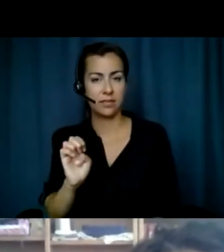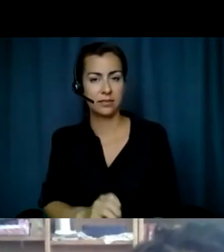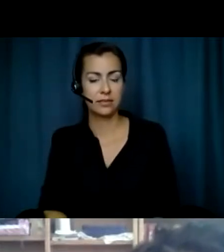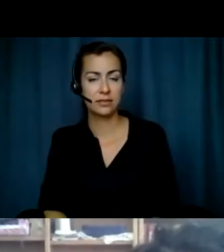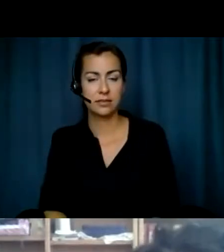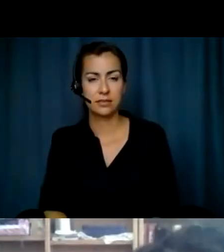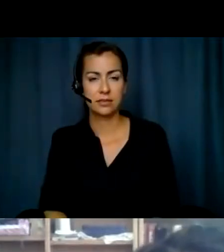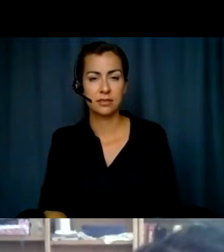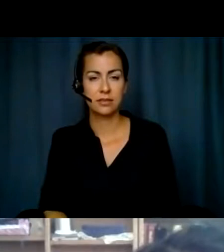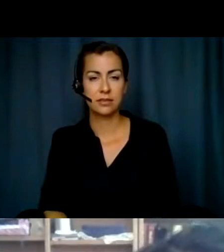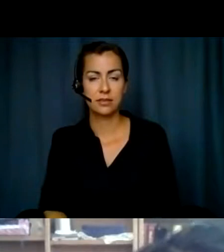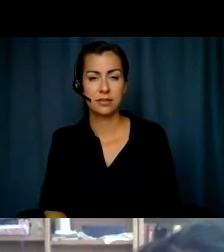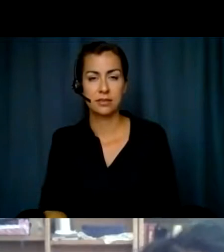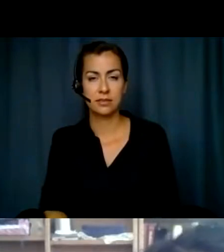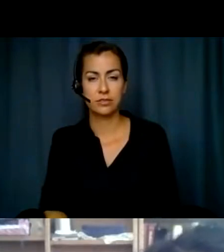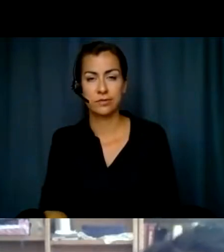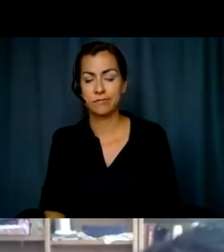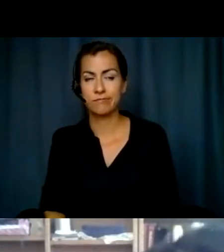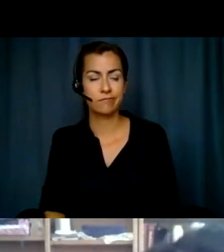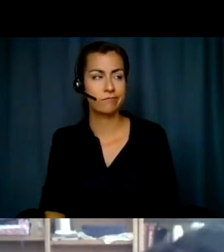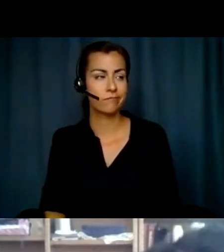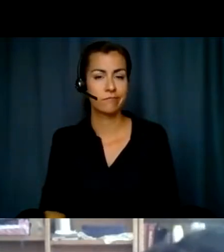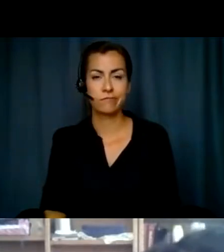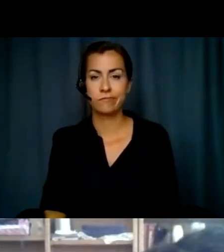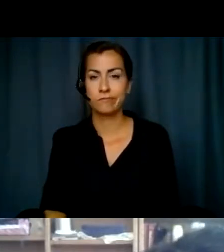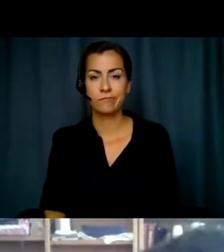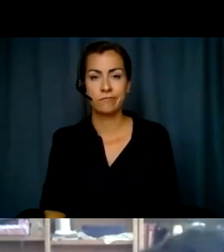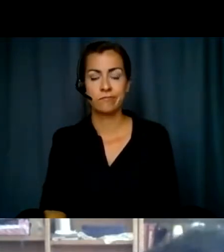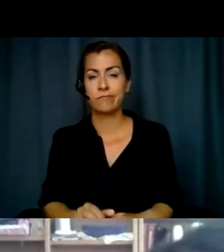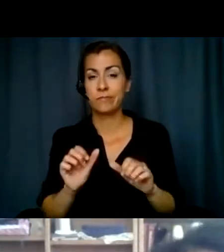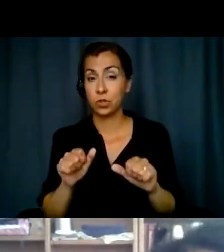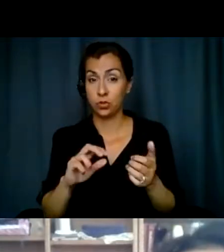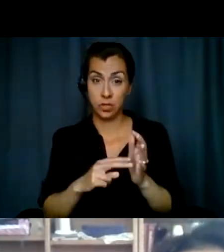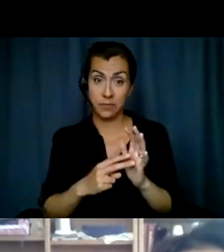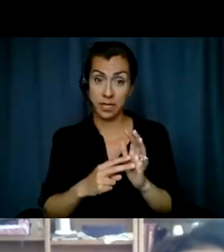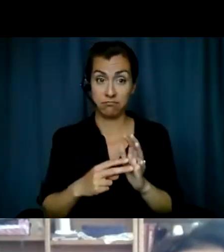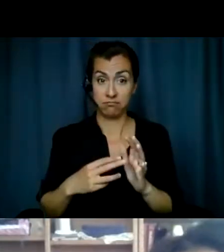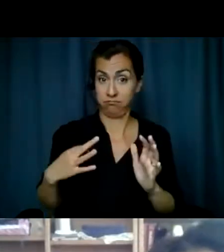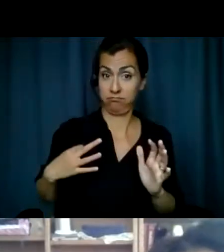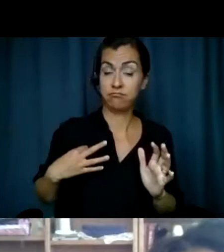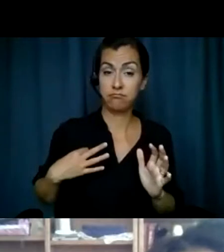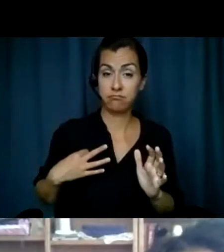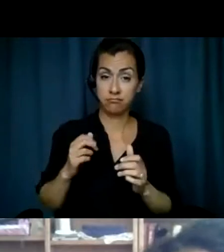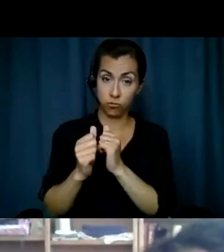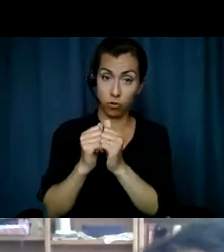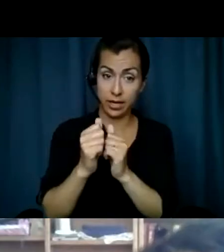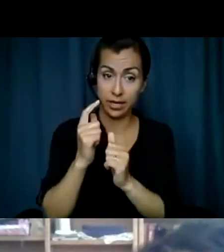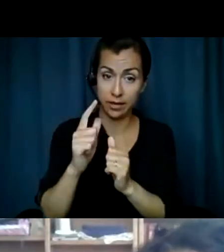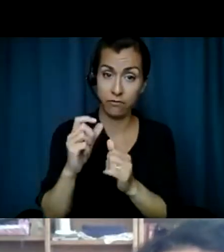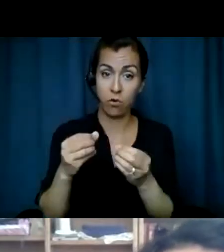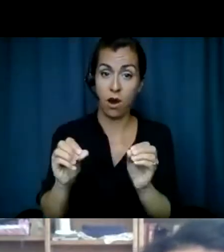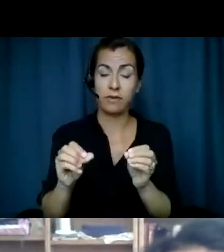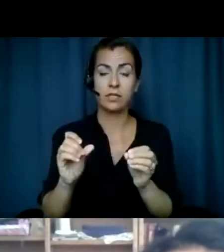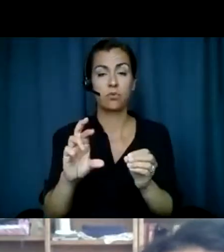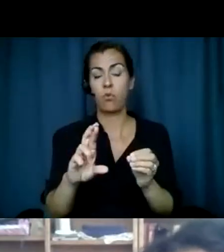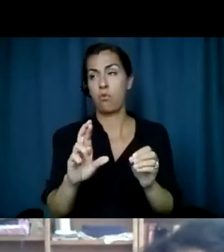Yes, yes I do. Yeah I definitely agree, and